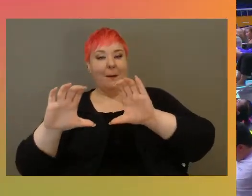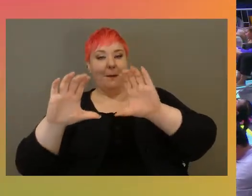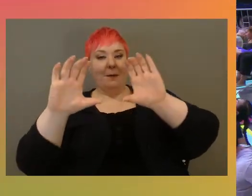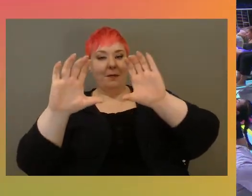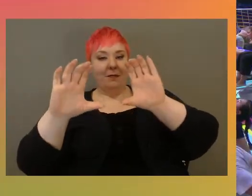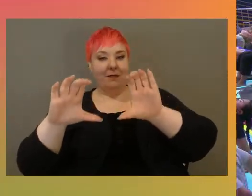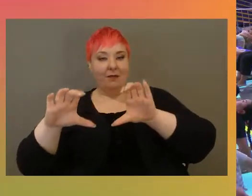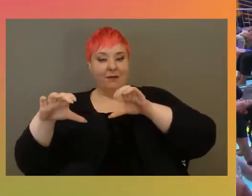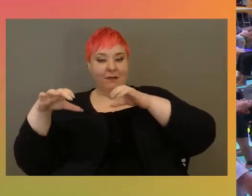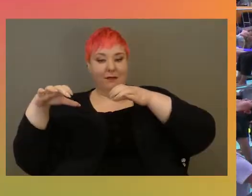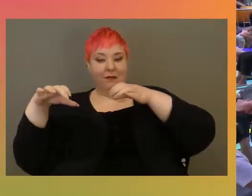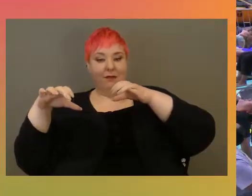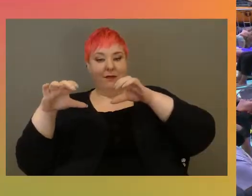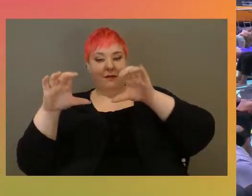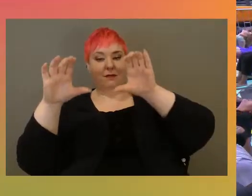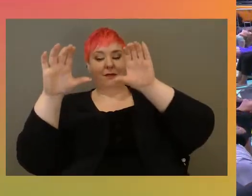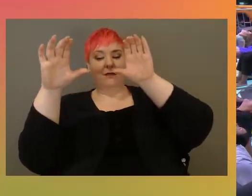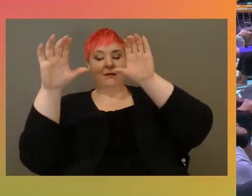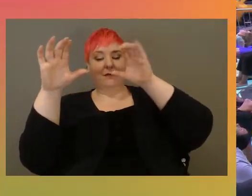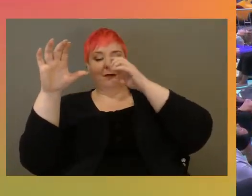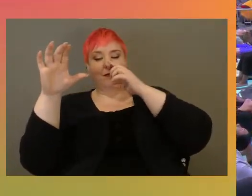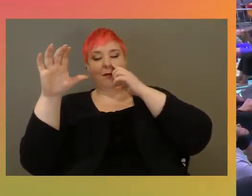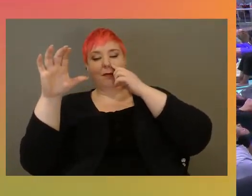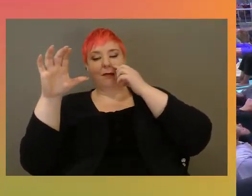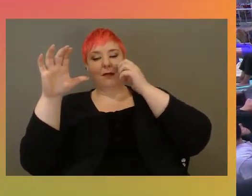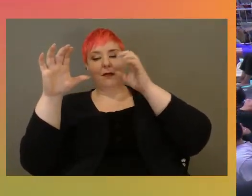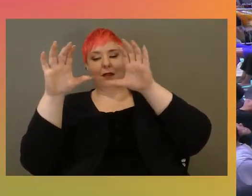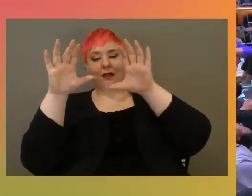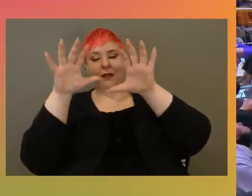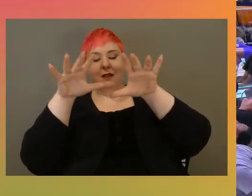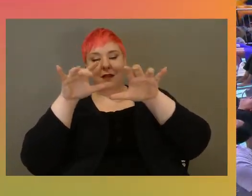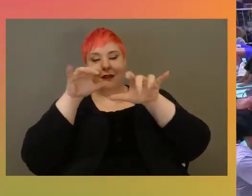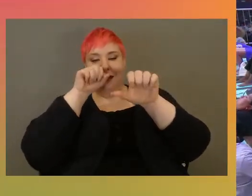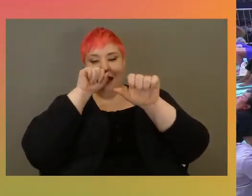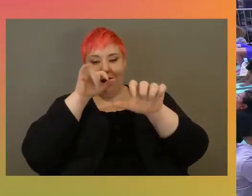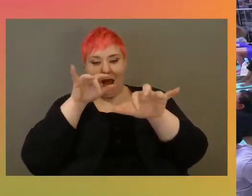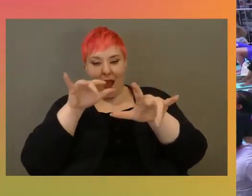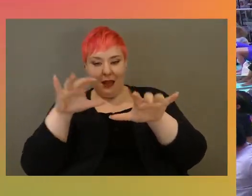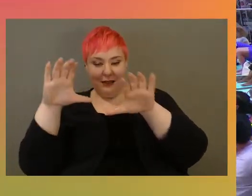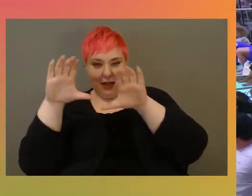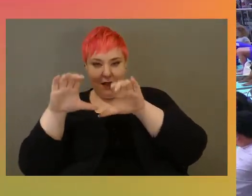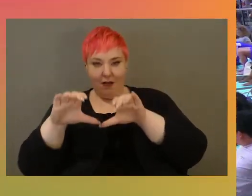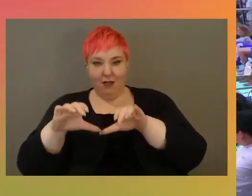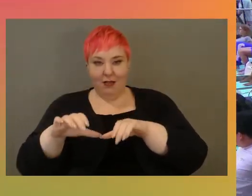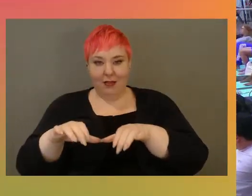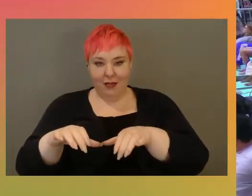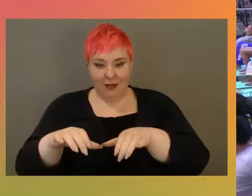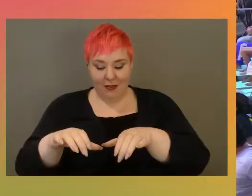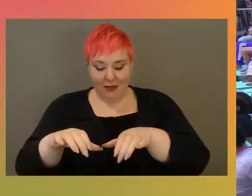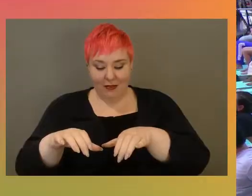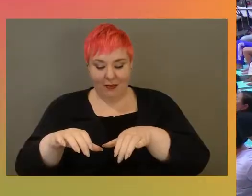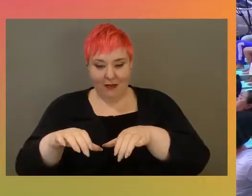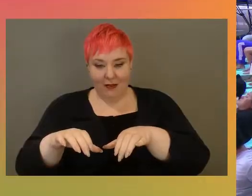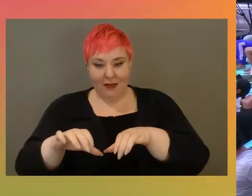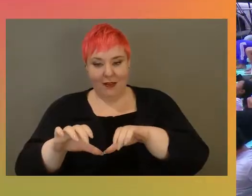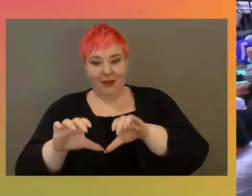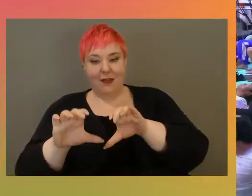DROPPING YOUR HEAD BACK. AS YOU LOWERED DOWN, SWING YOUR HIPS FORWARD, TOWARDS YOUR HEELS. AND INHALE.